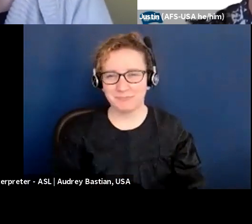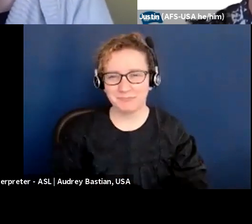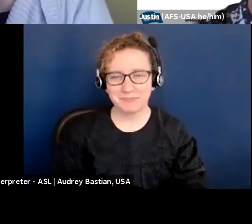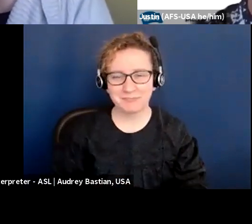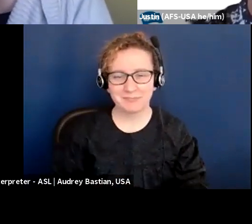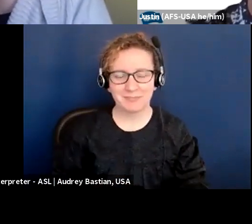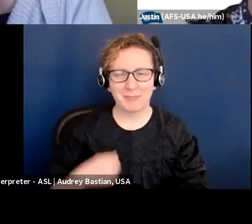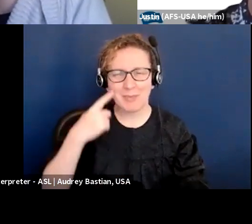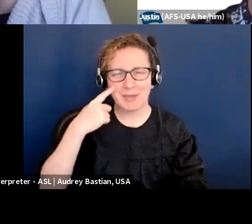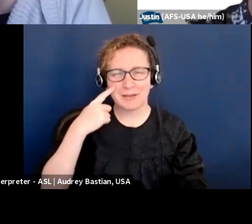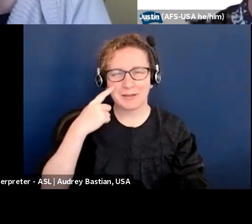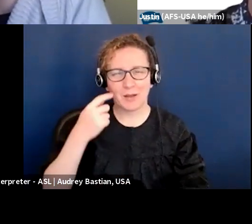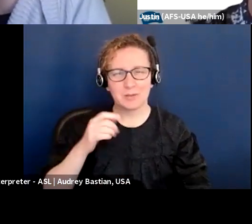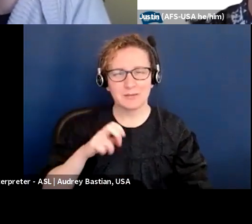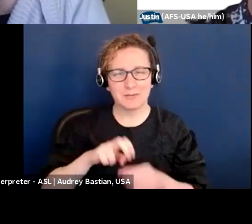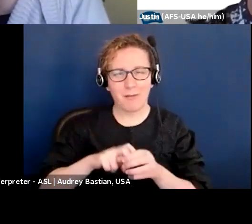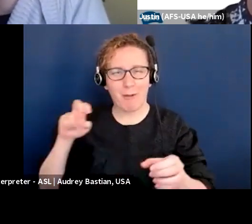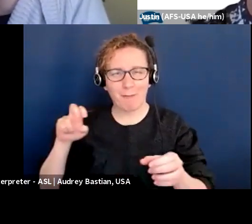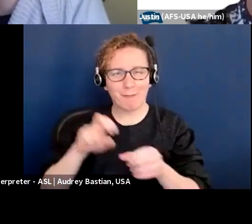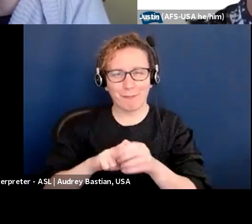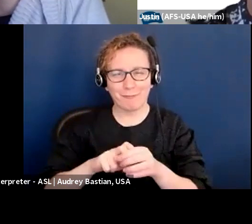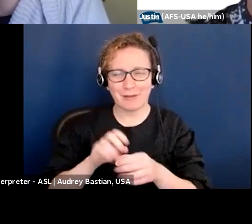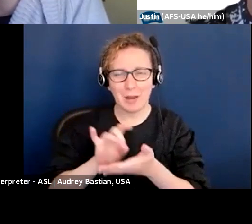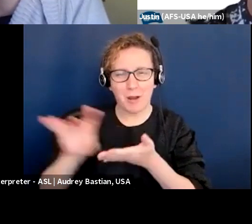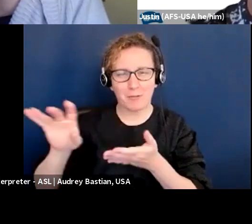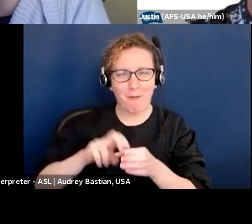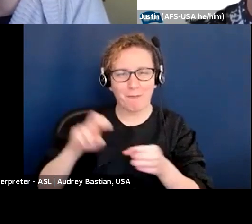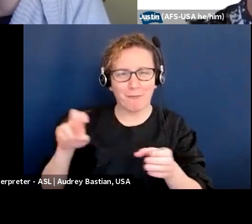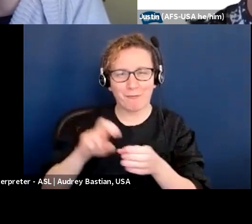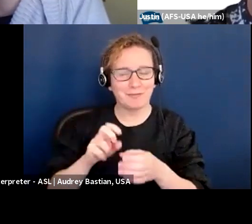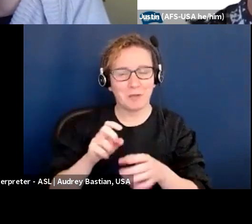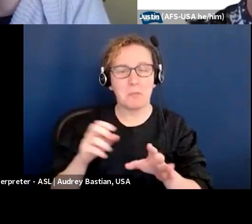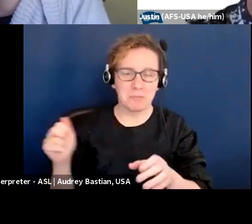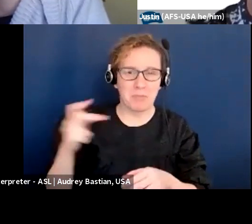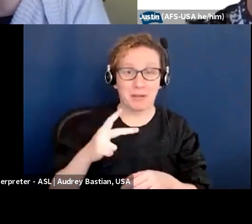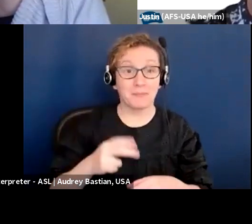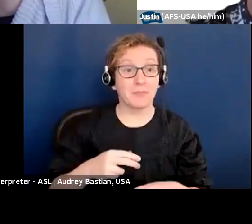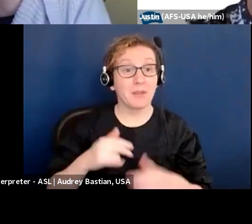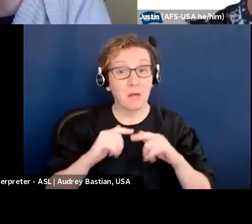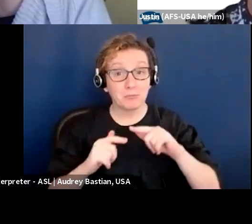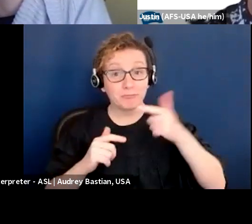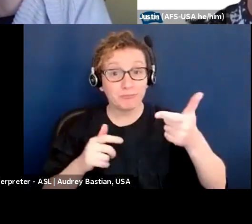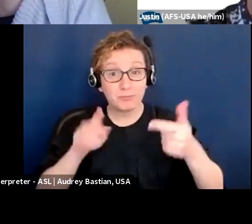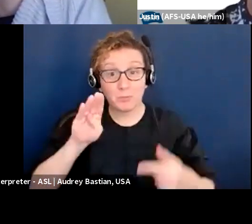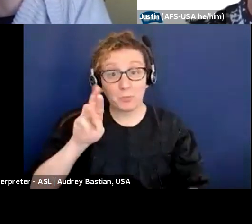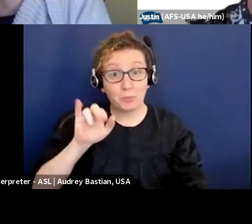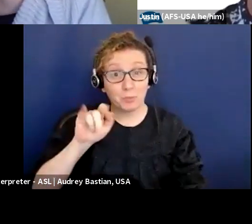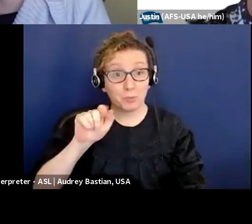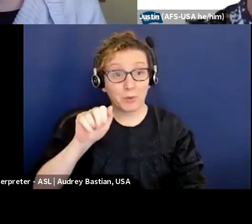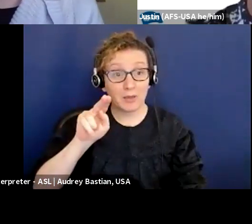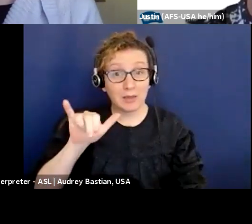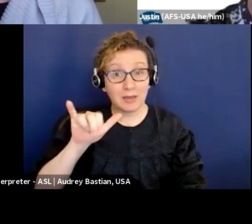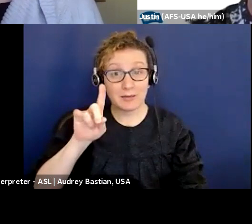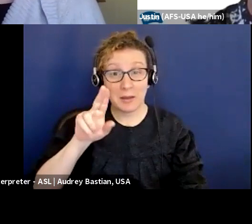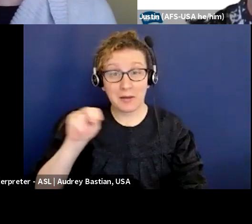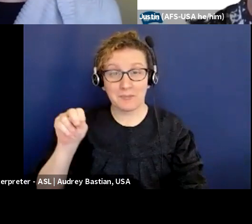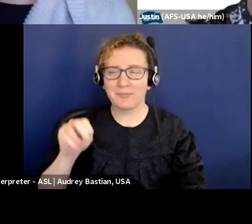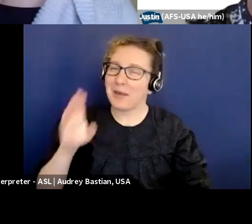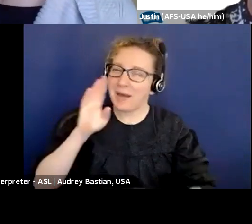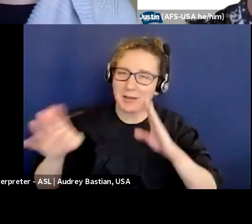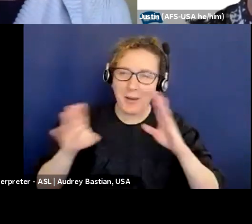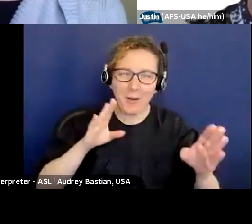I got knocked off. Thank you. Brittany? >> BRITTANY DUNN: Hello, I am Brittany and